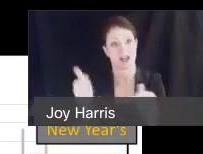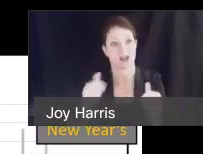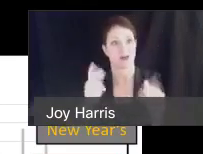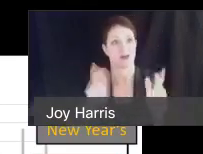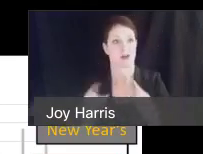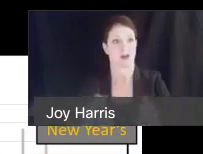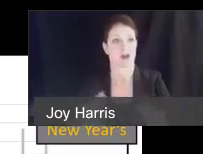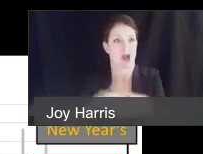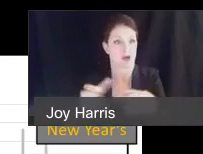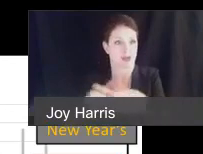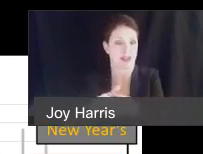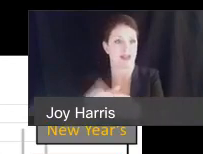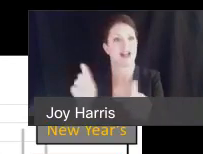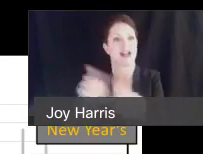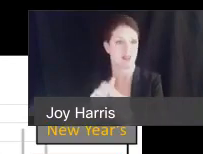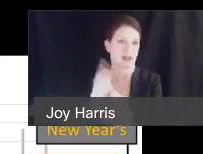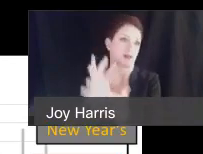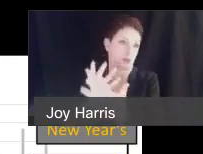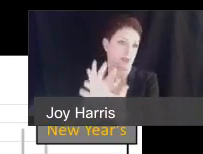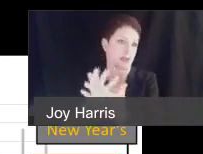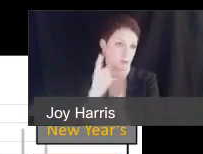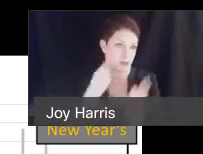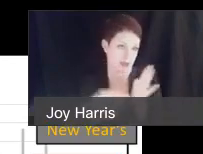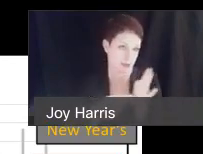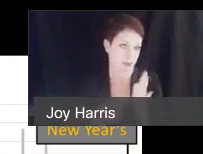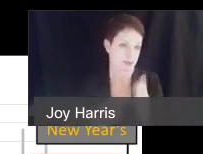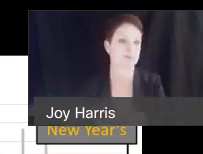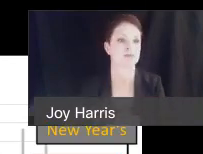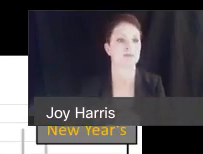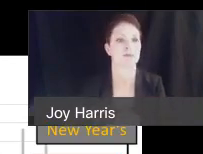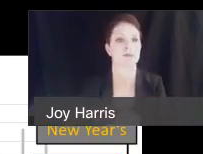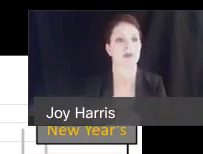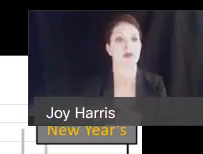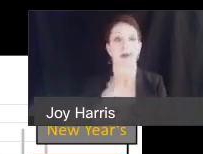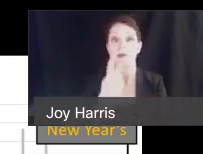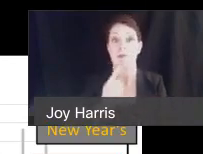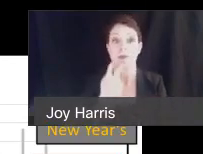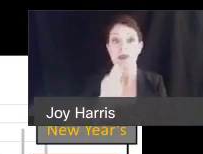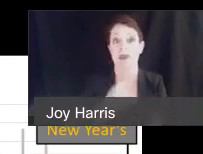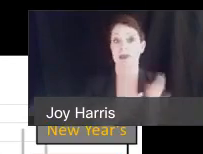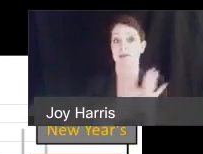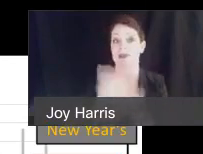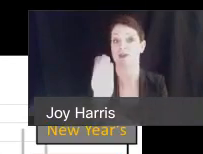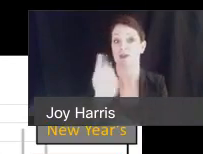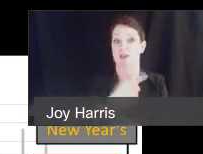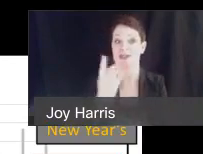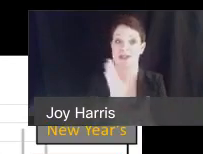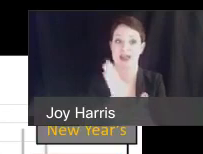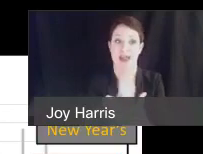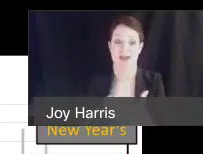settings like the Correctional Facility, and the pink line is the 14-day average of total cases.